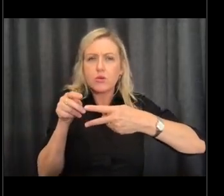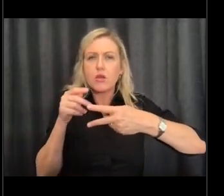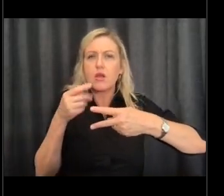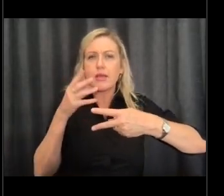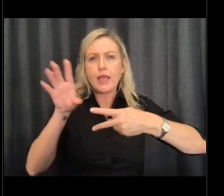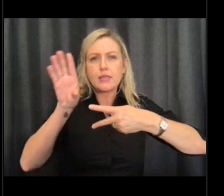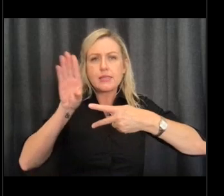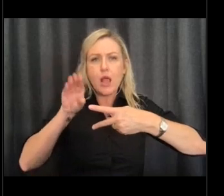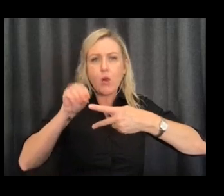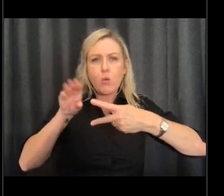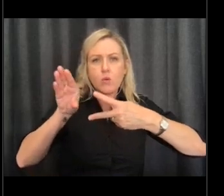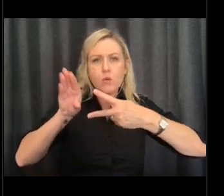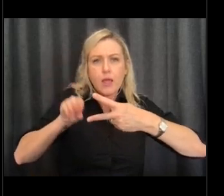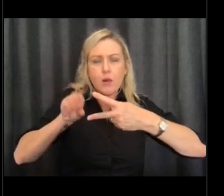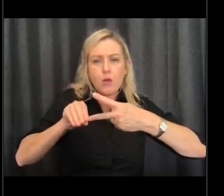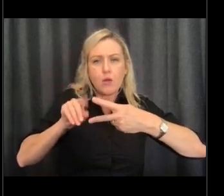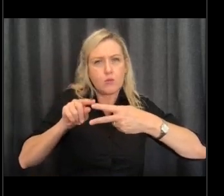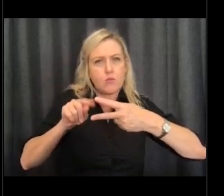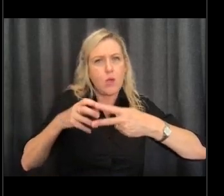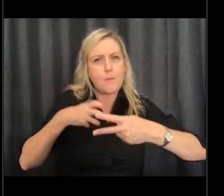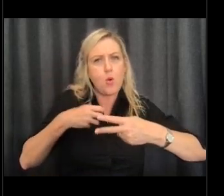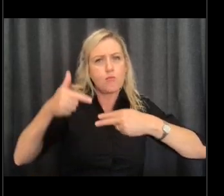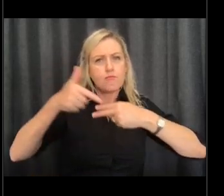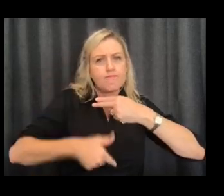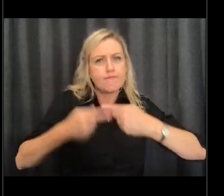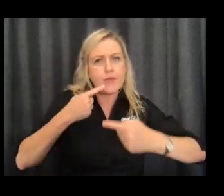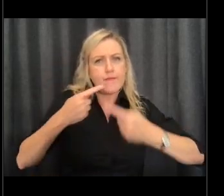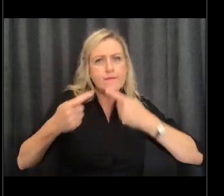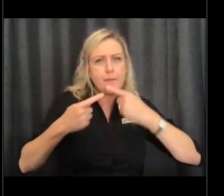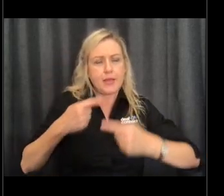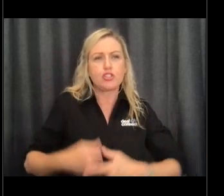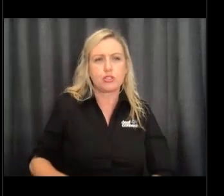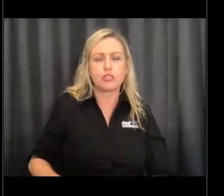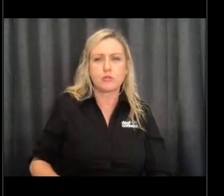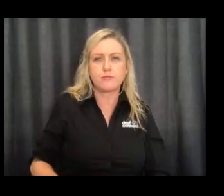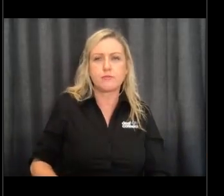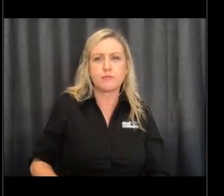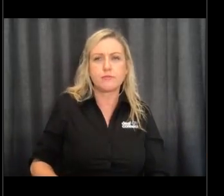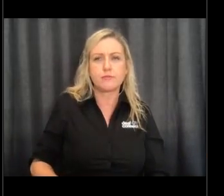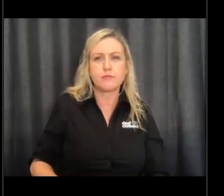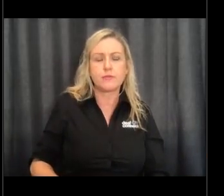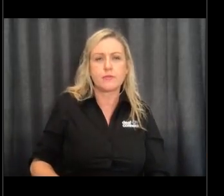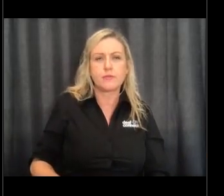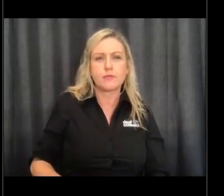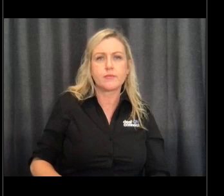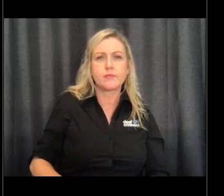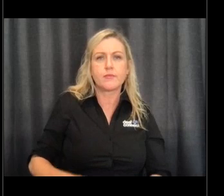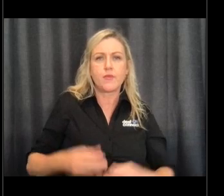so you could even just jot those down and pass that information - not the full set of